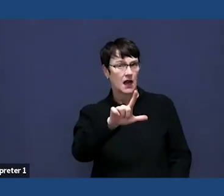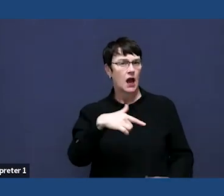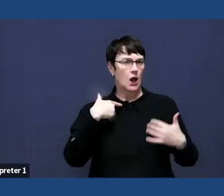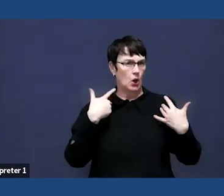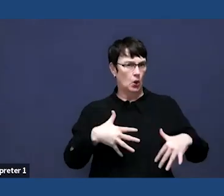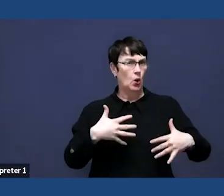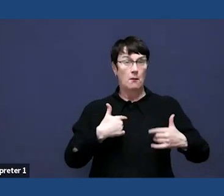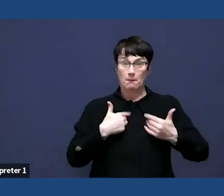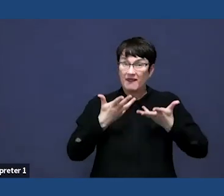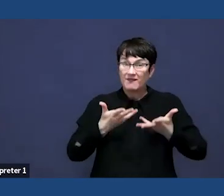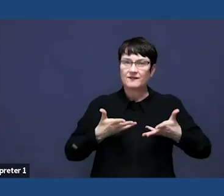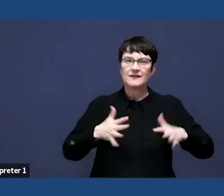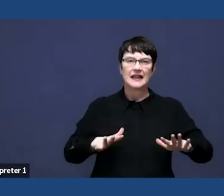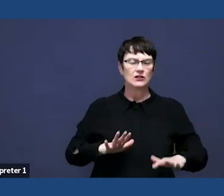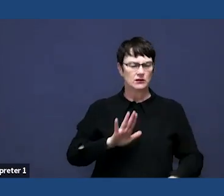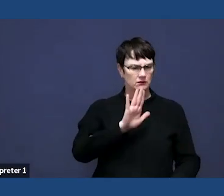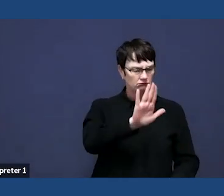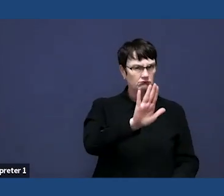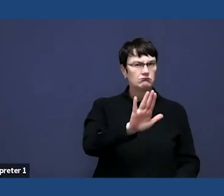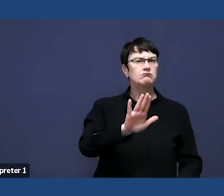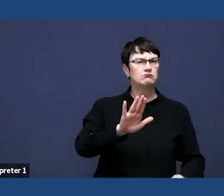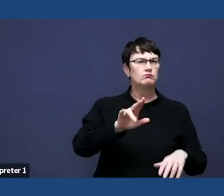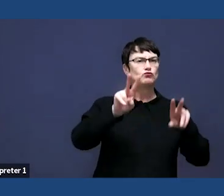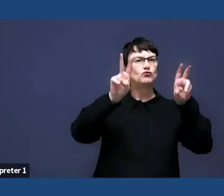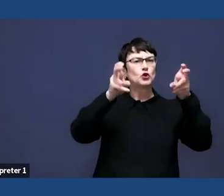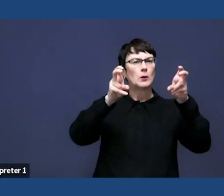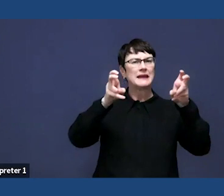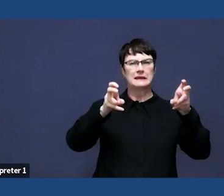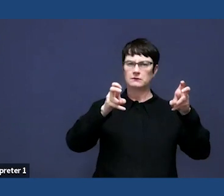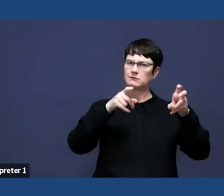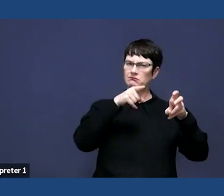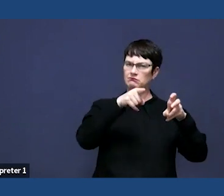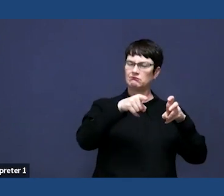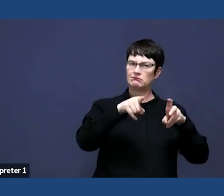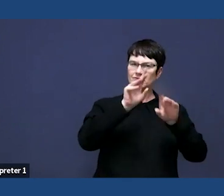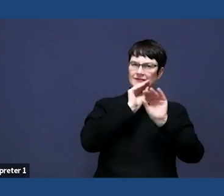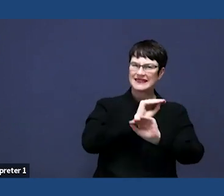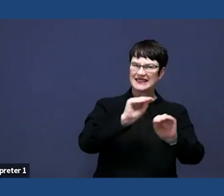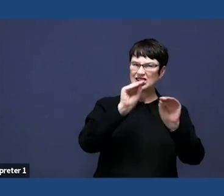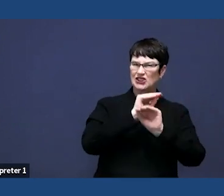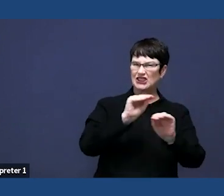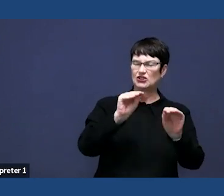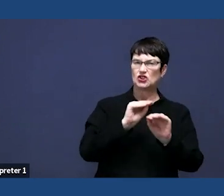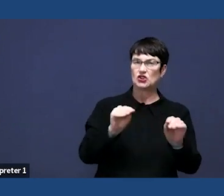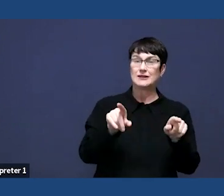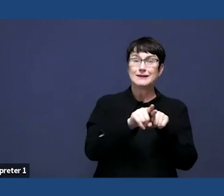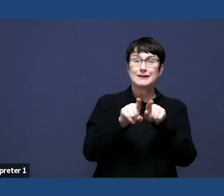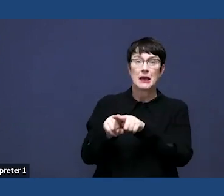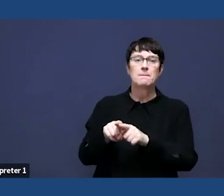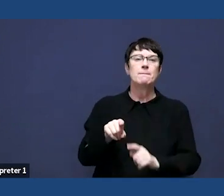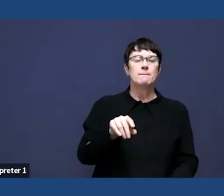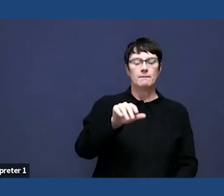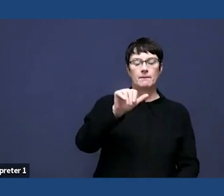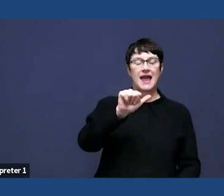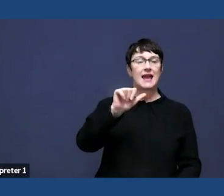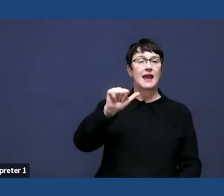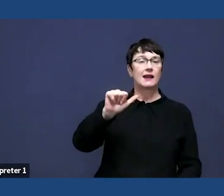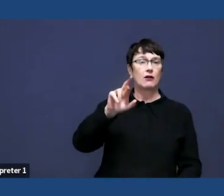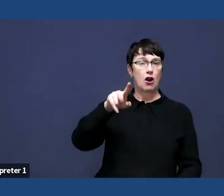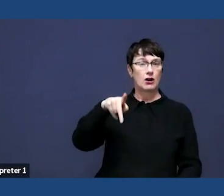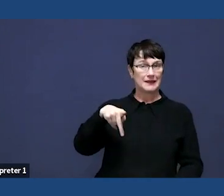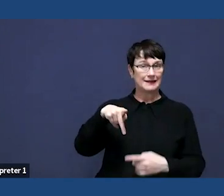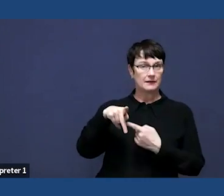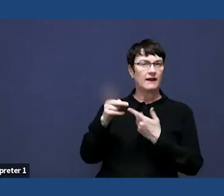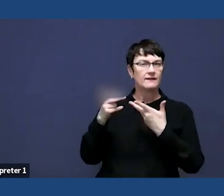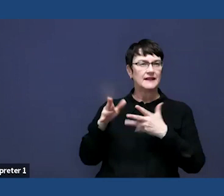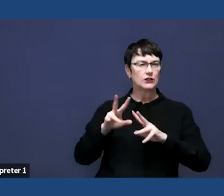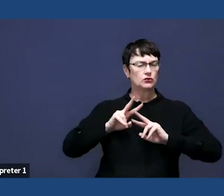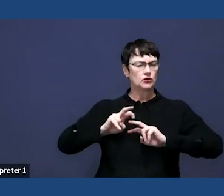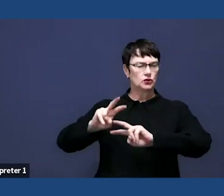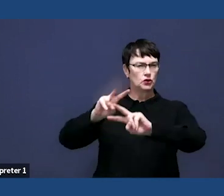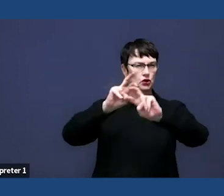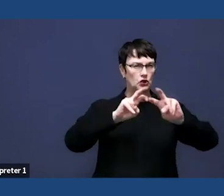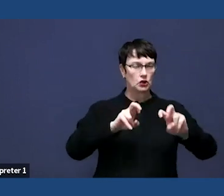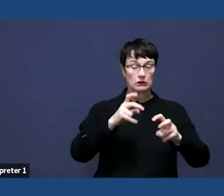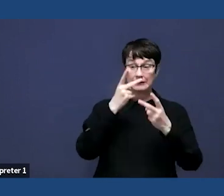by one statistic that was published by AARP that the value of the family caregiver provides,